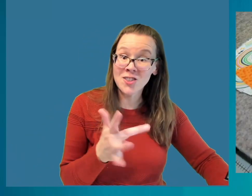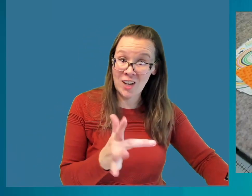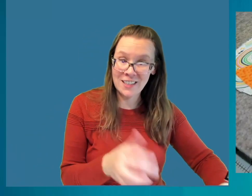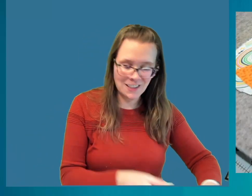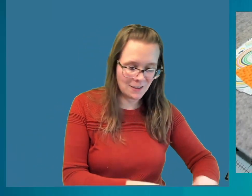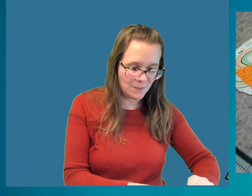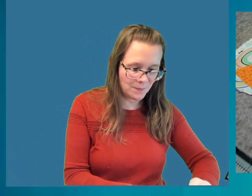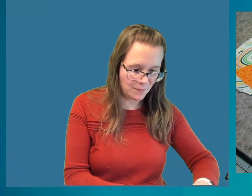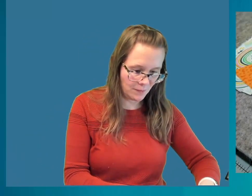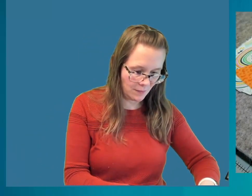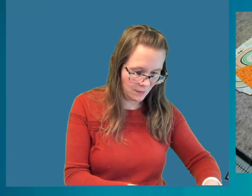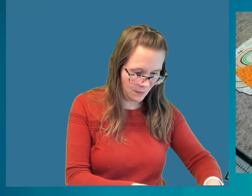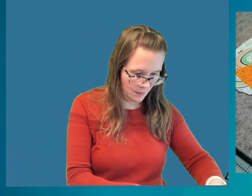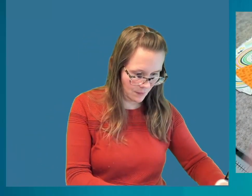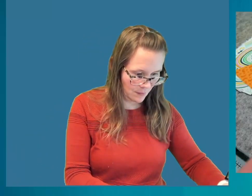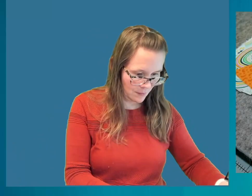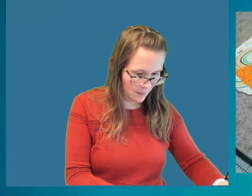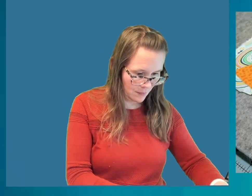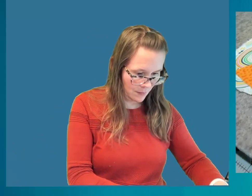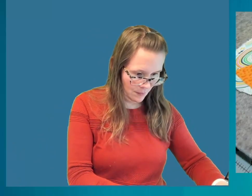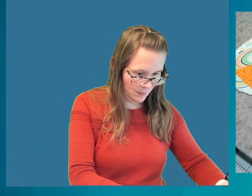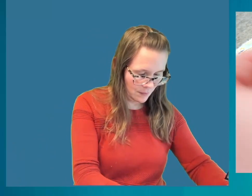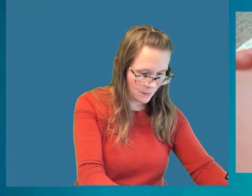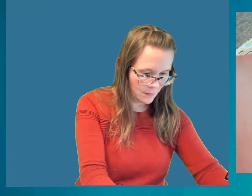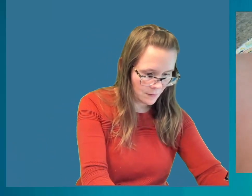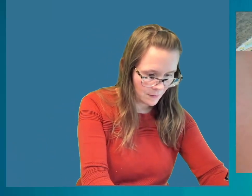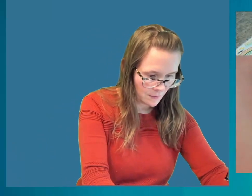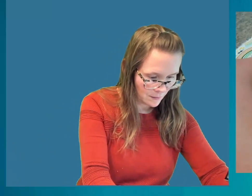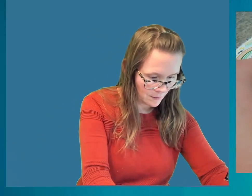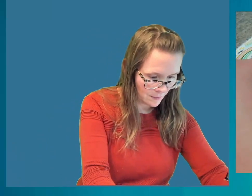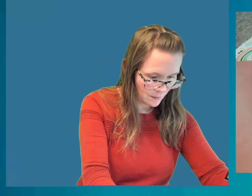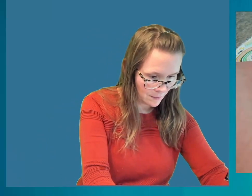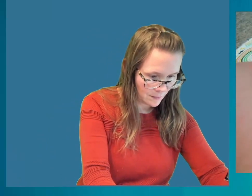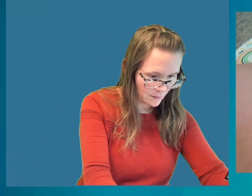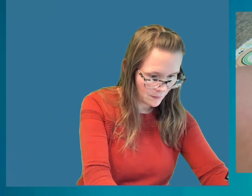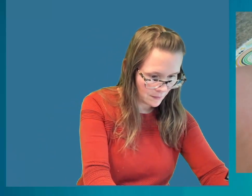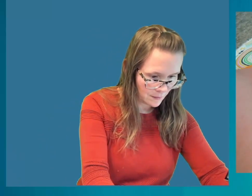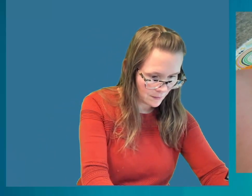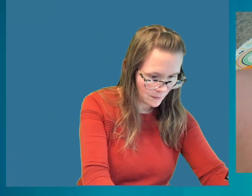I should have mentioned this earlier, but you want the shiny side down when you place, um,